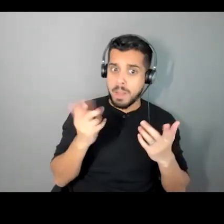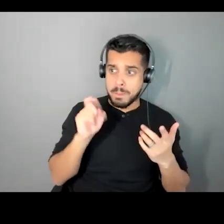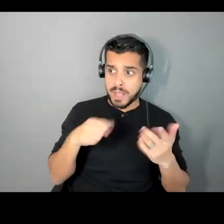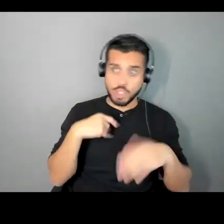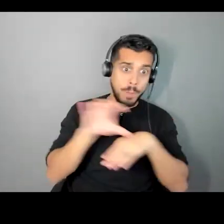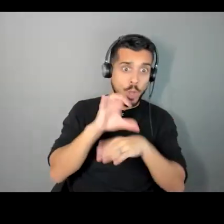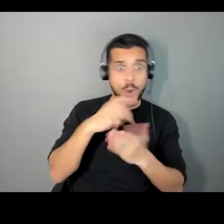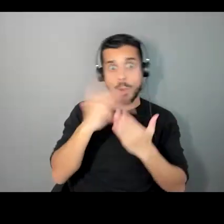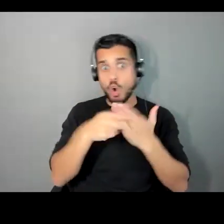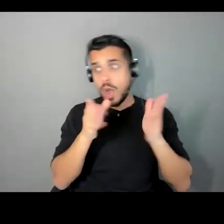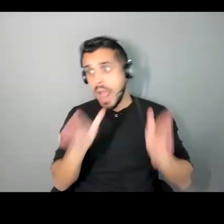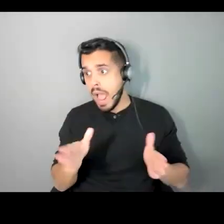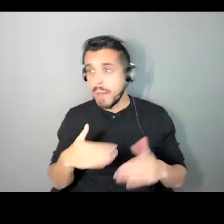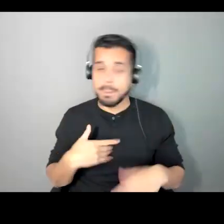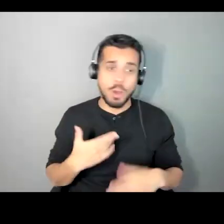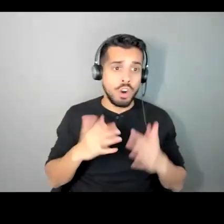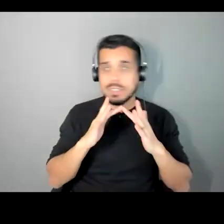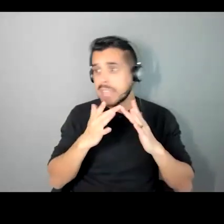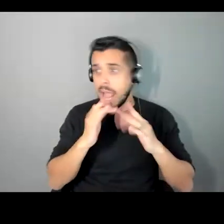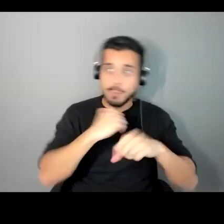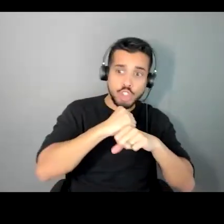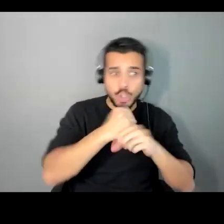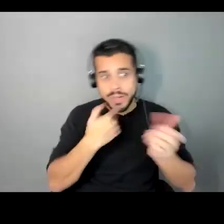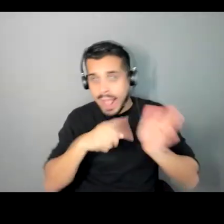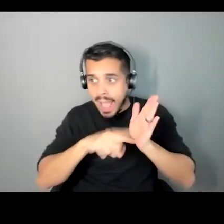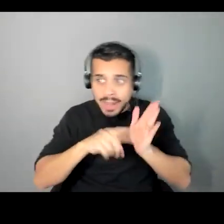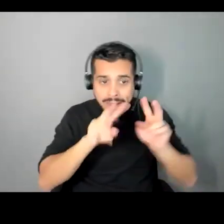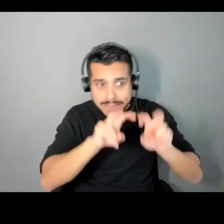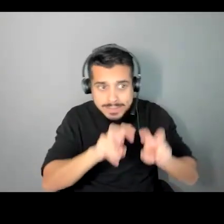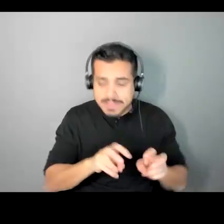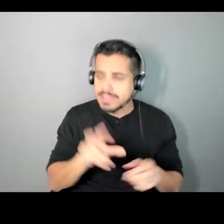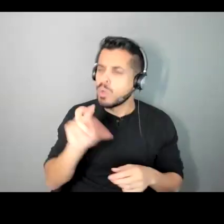you don't have to be cyber security analyst. Nothing like that. You must be logical, though.